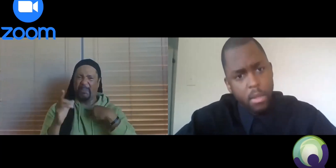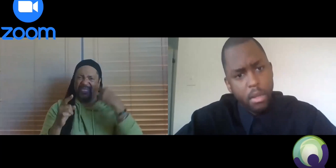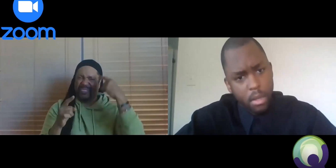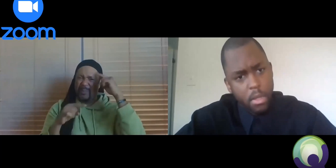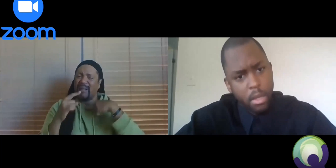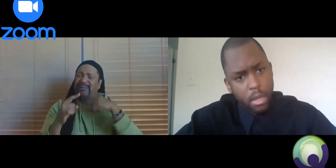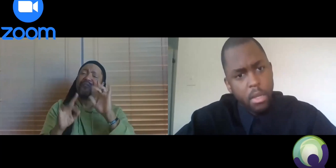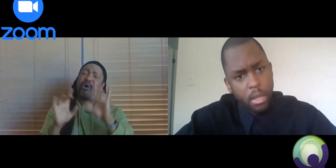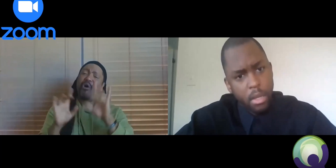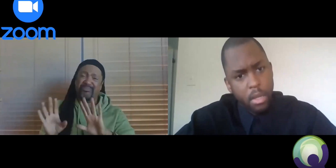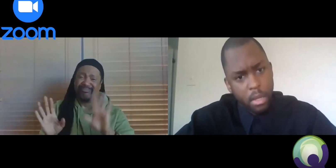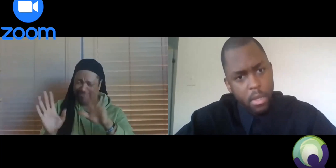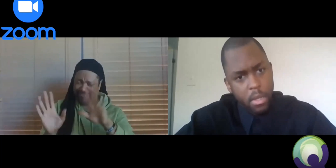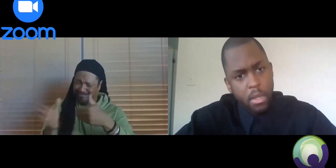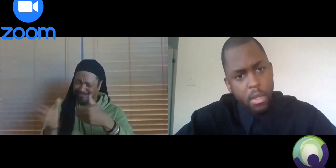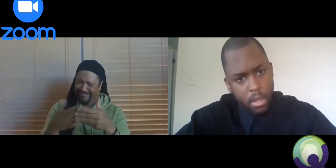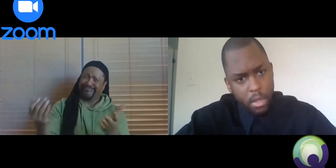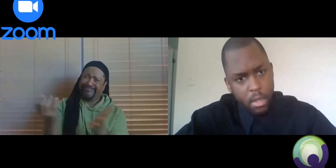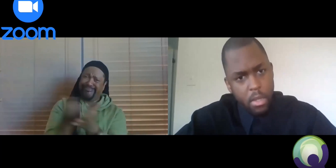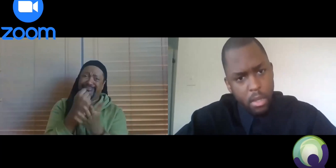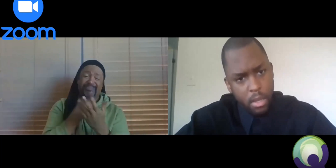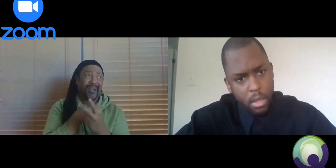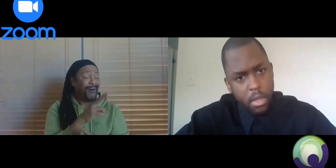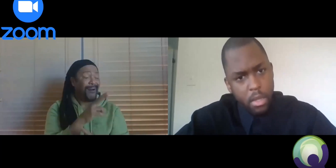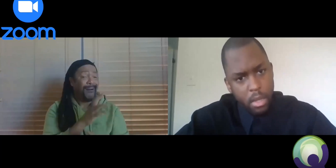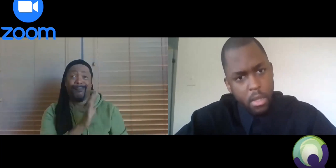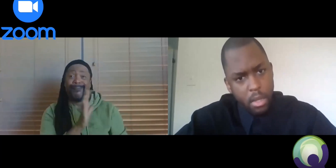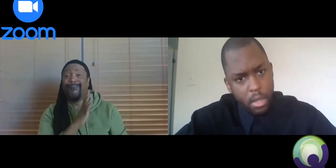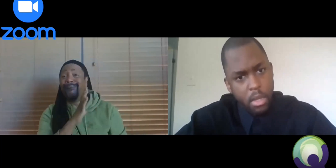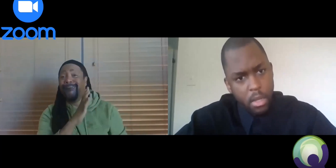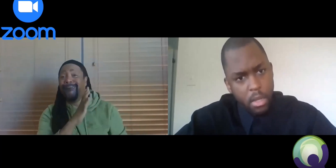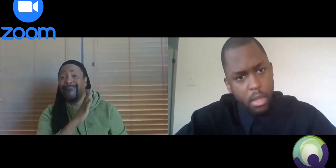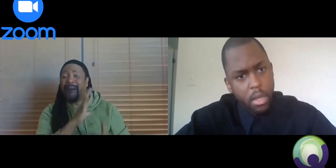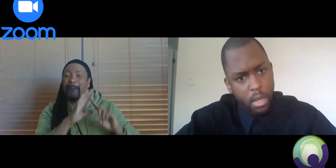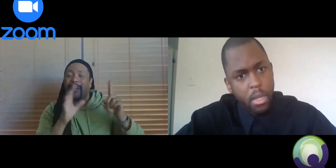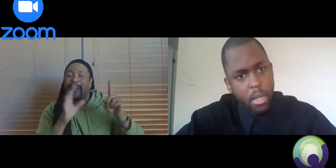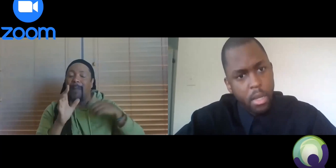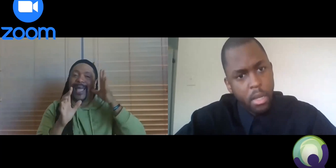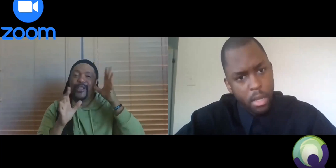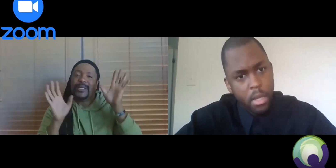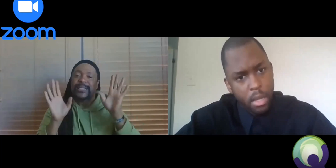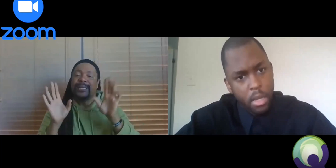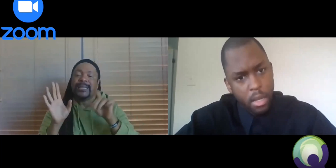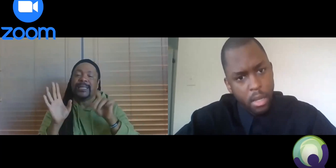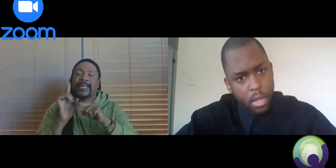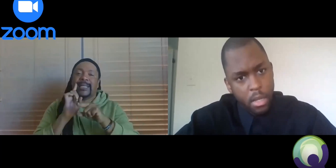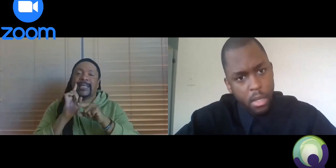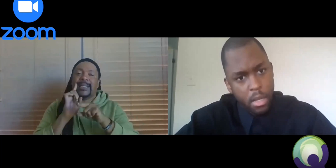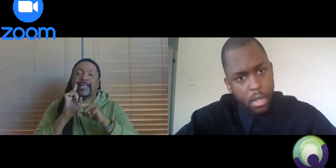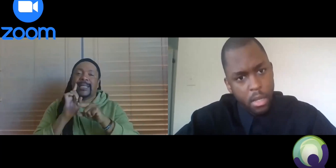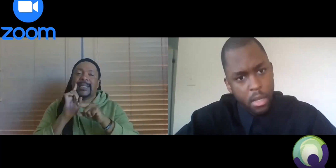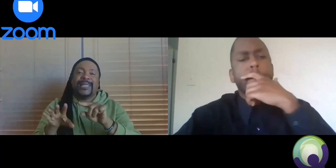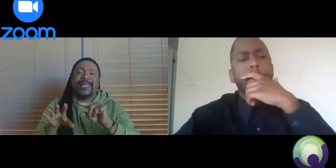She wouldn’t let me think about being deaf and there was no pity. She was like go get it,